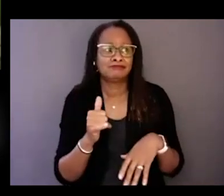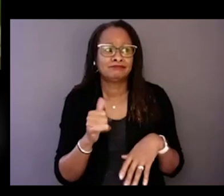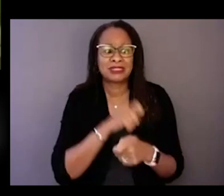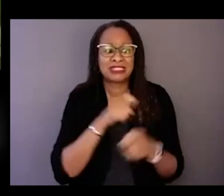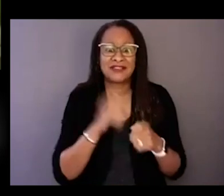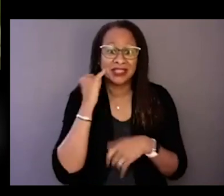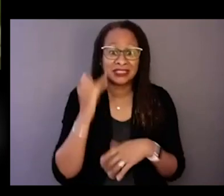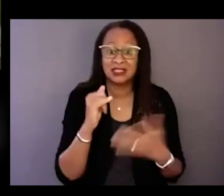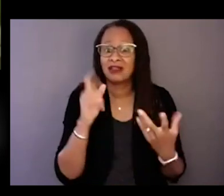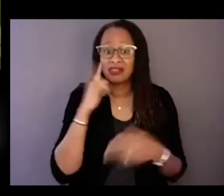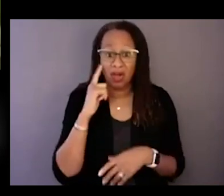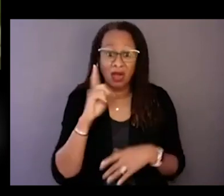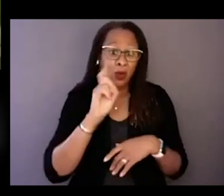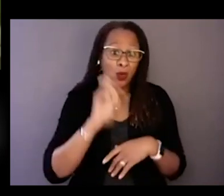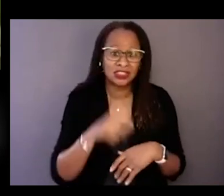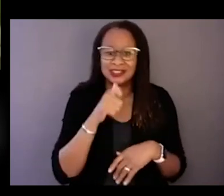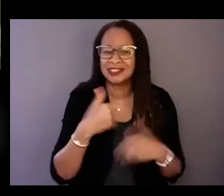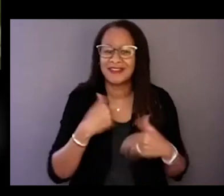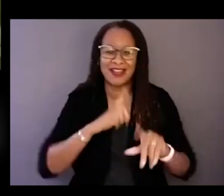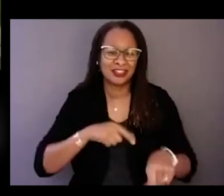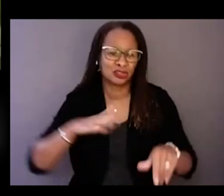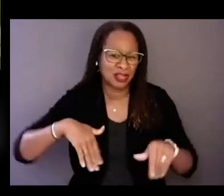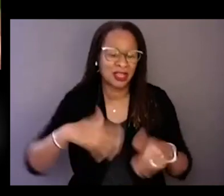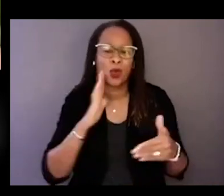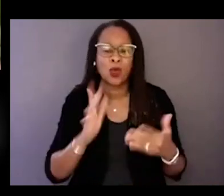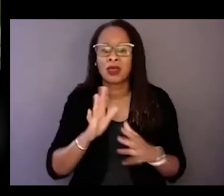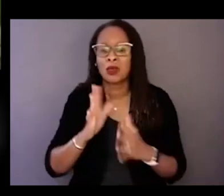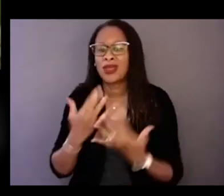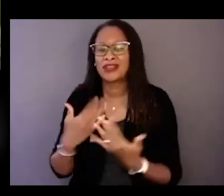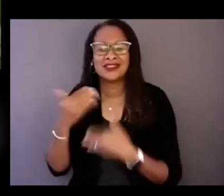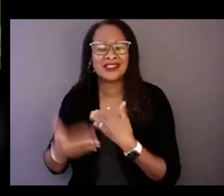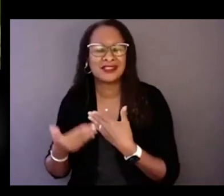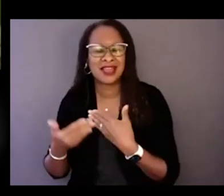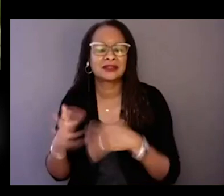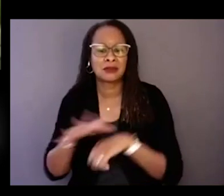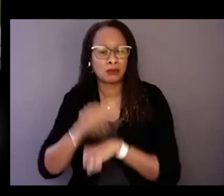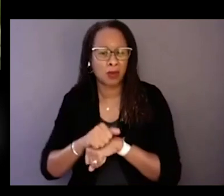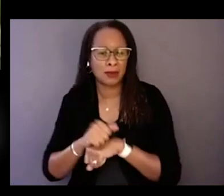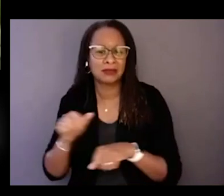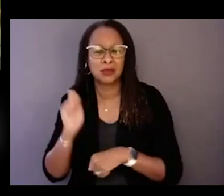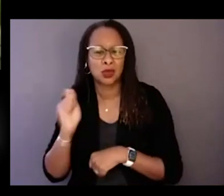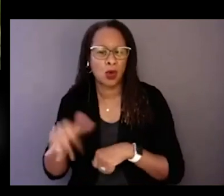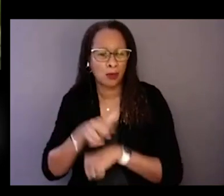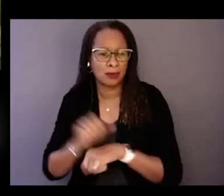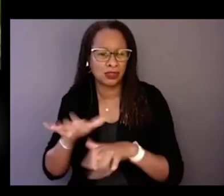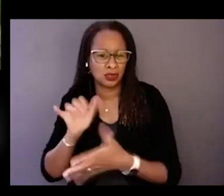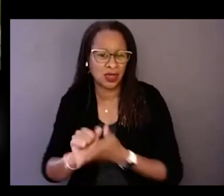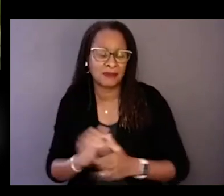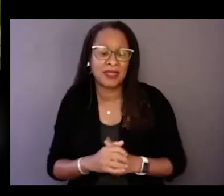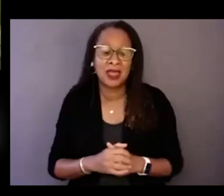The other thing to note is that she could have spoken in many hearings. It's unclear how much she knows